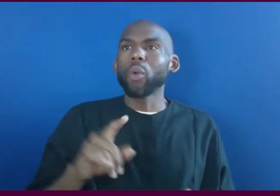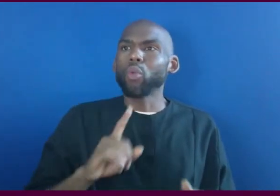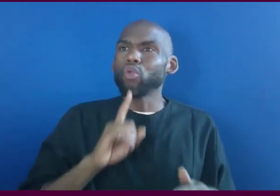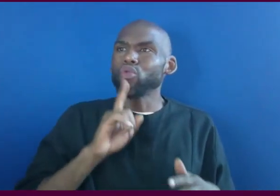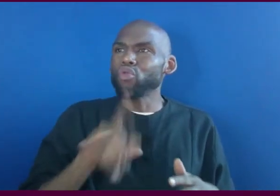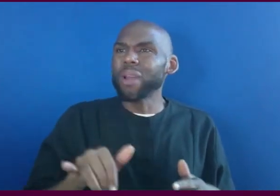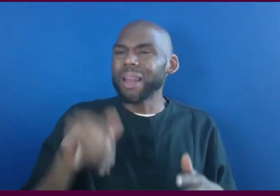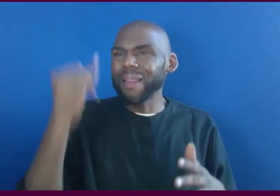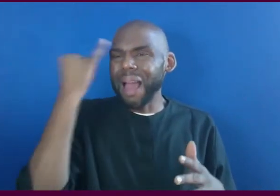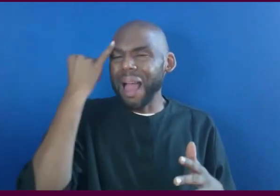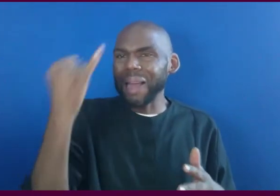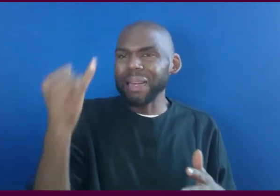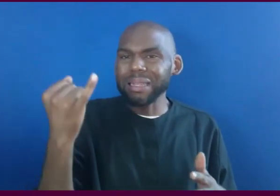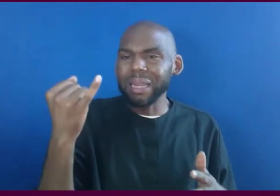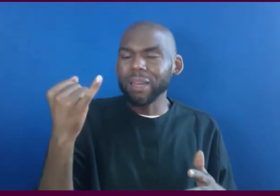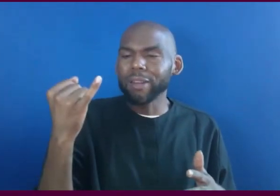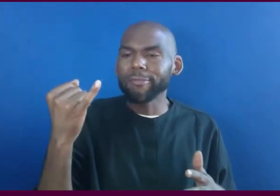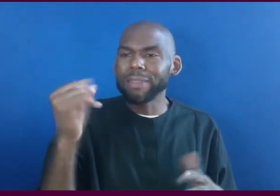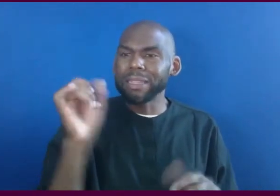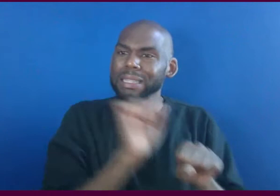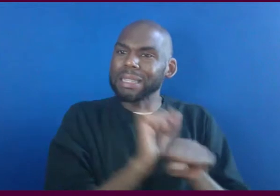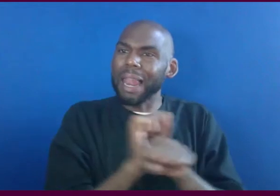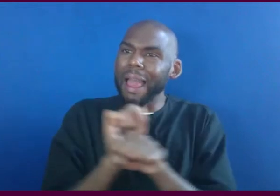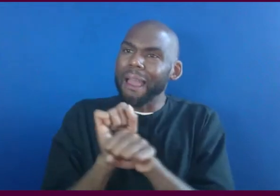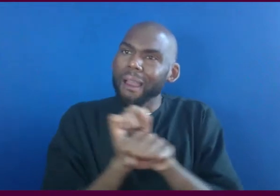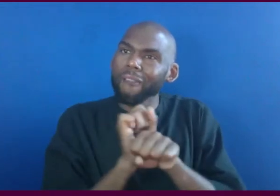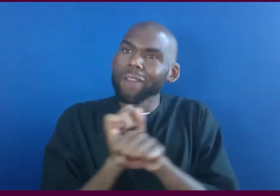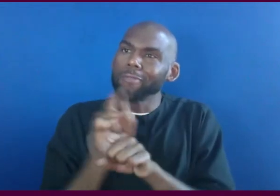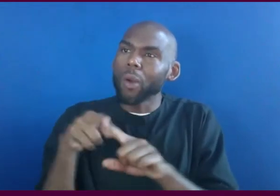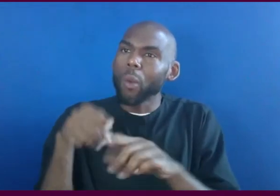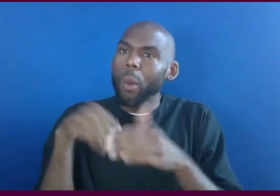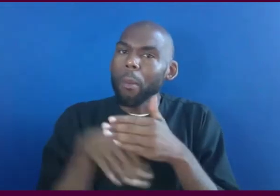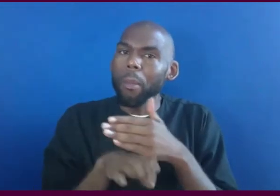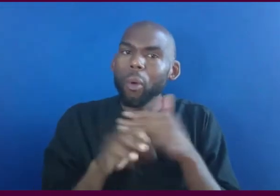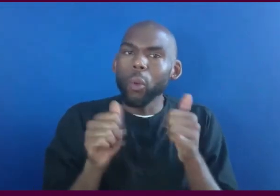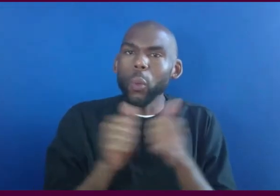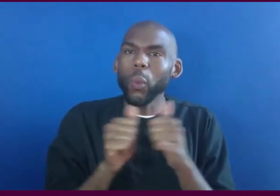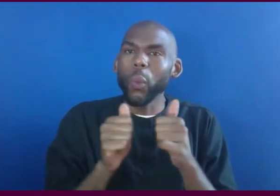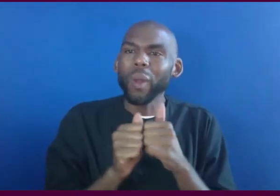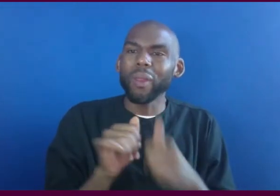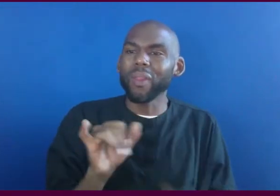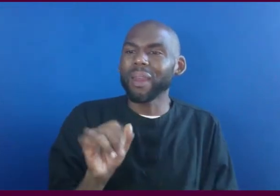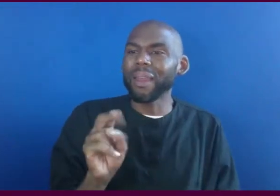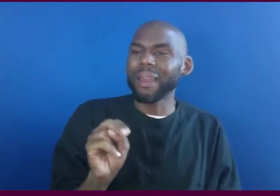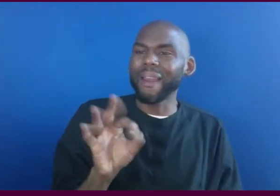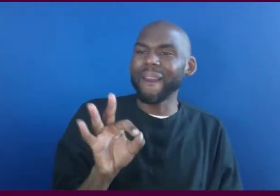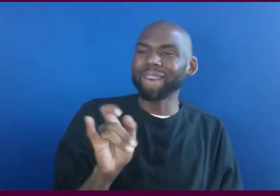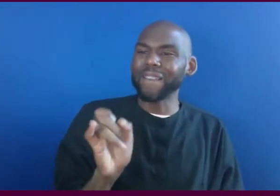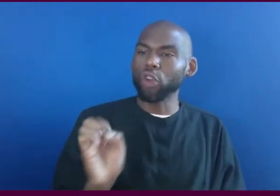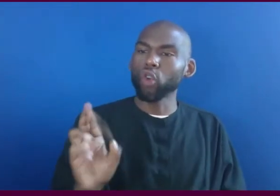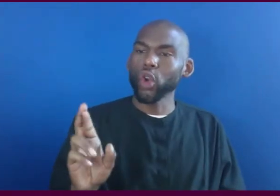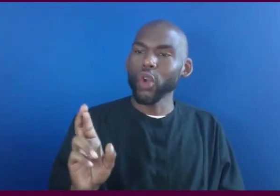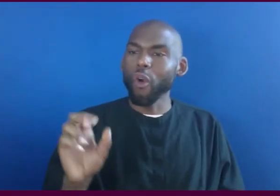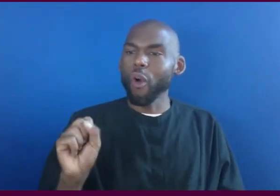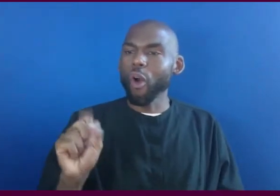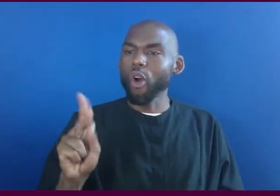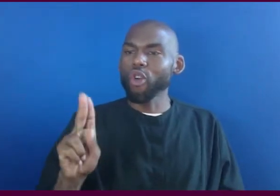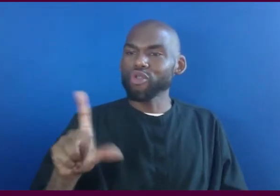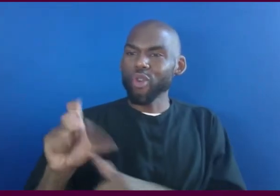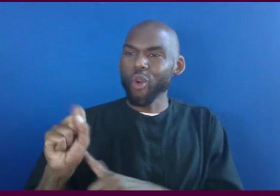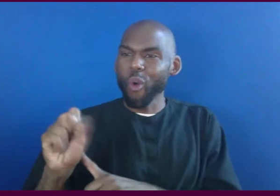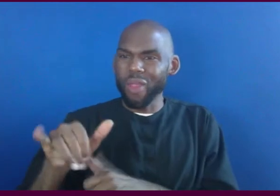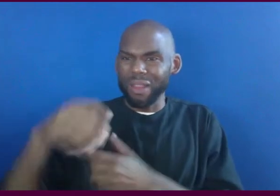The idea that the slaves were born with inferior skulls, like the composition of their skulls